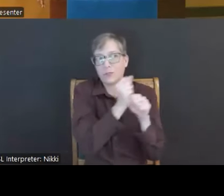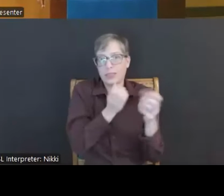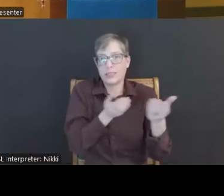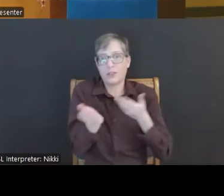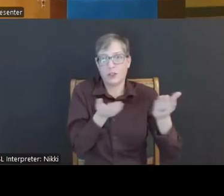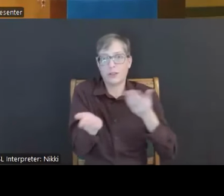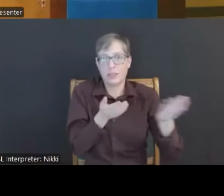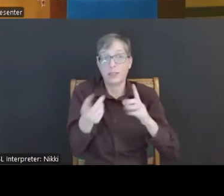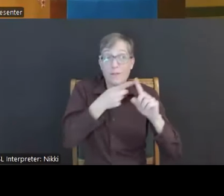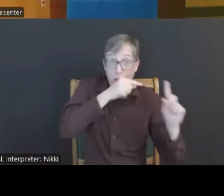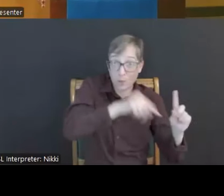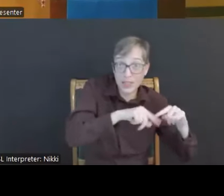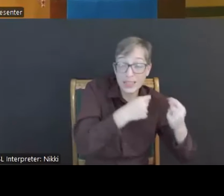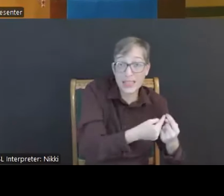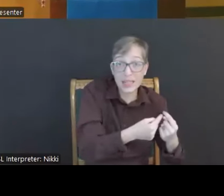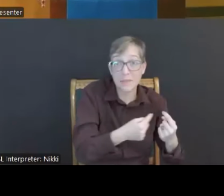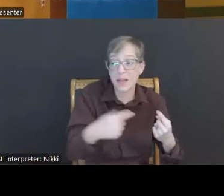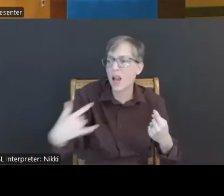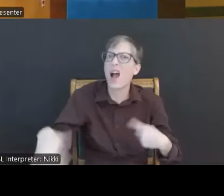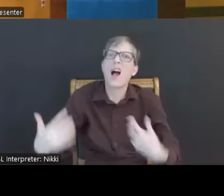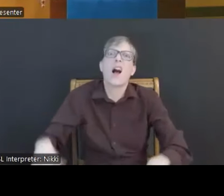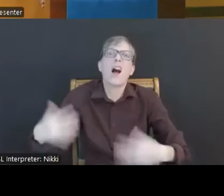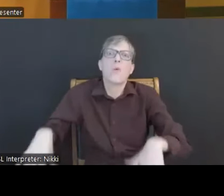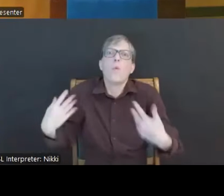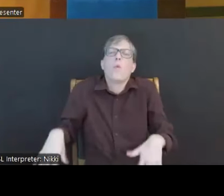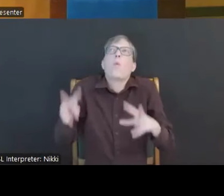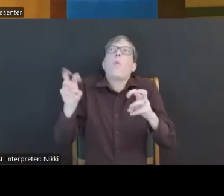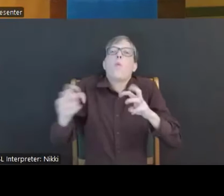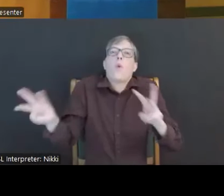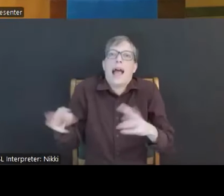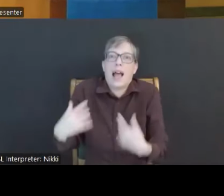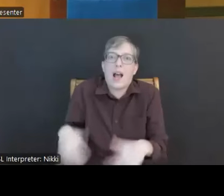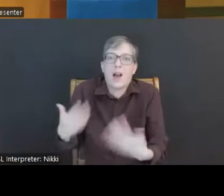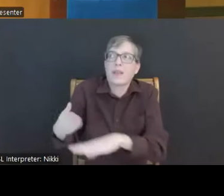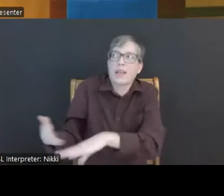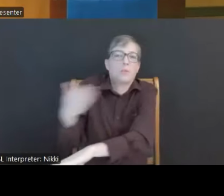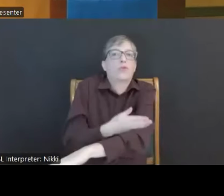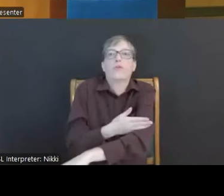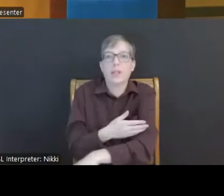here I constantly am asked questions about it because after we do these community events these